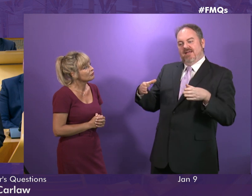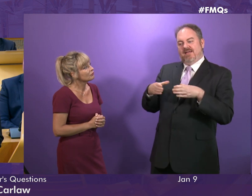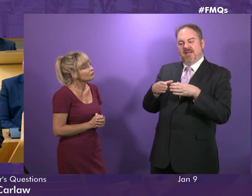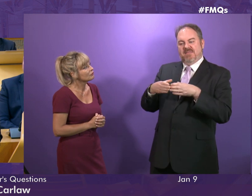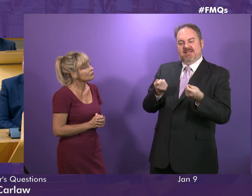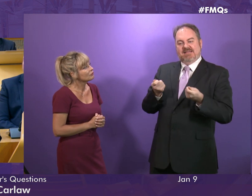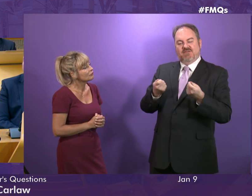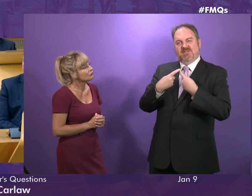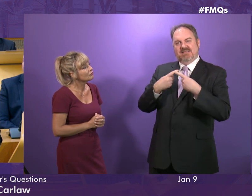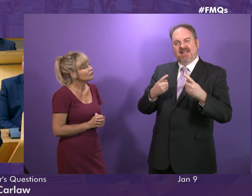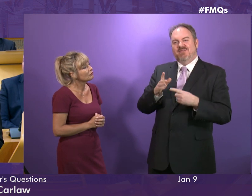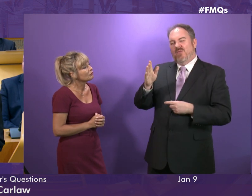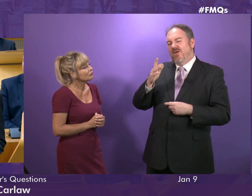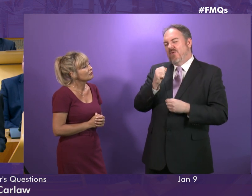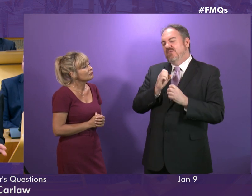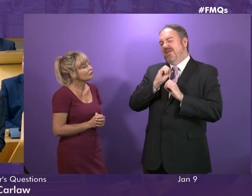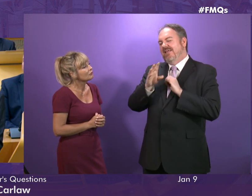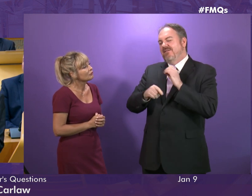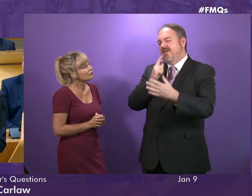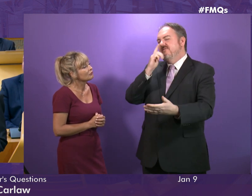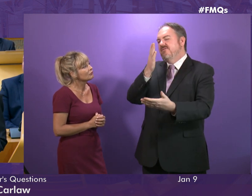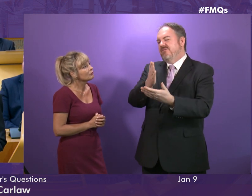To take the spin out of the First Minister’s answer, let us give the facts. In August of